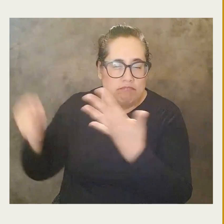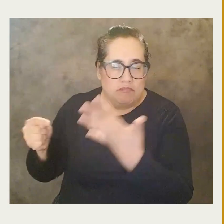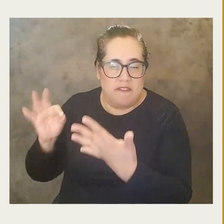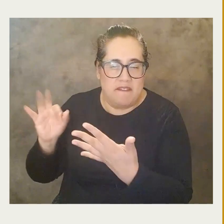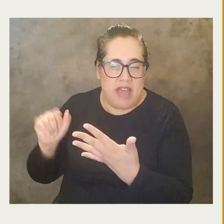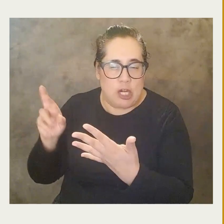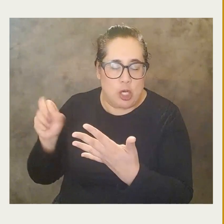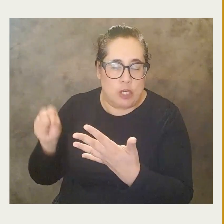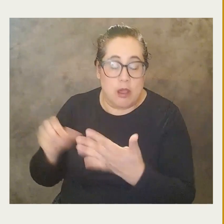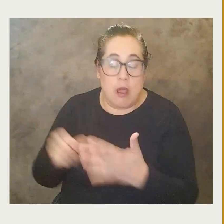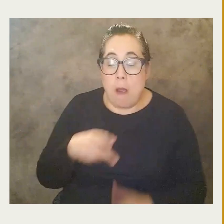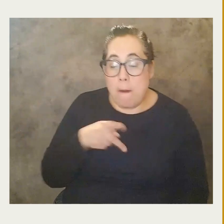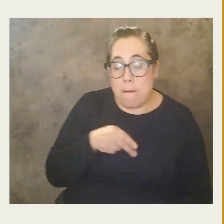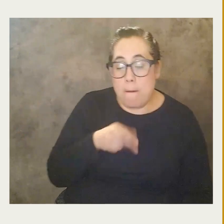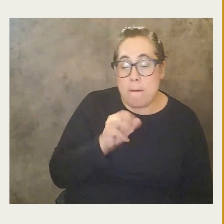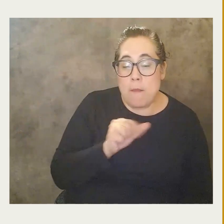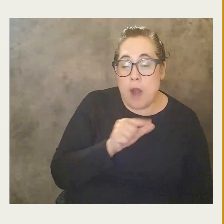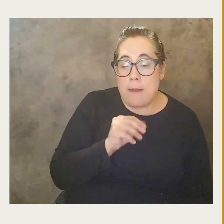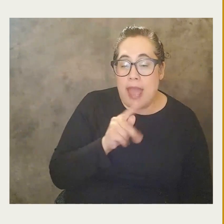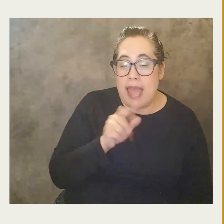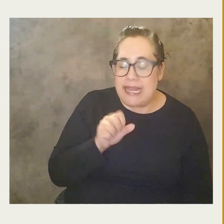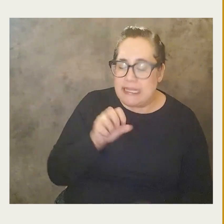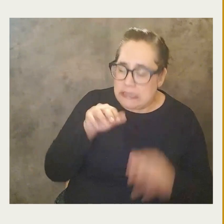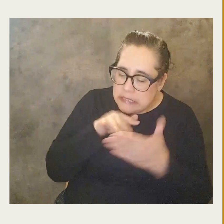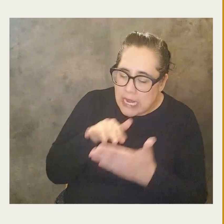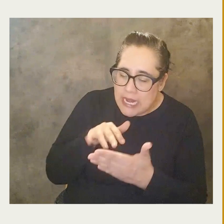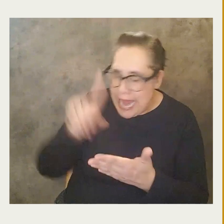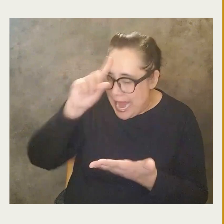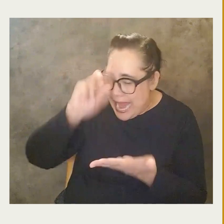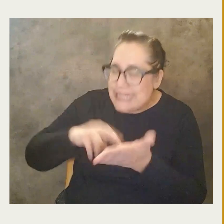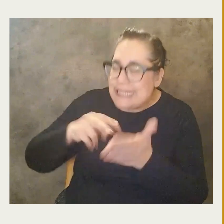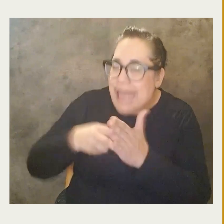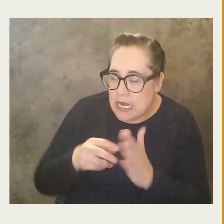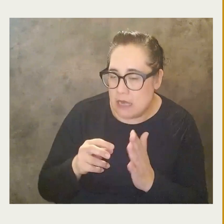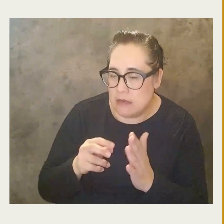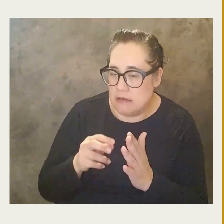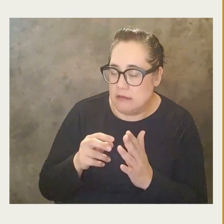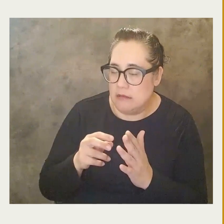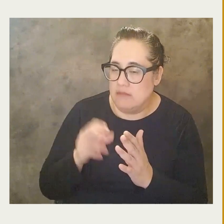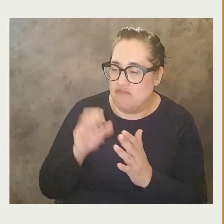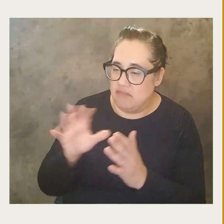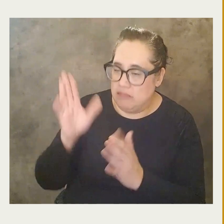Pragmatics studies the intended meaning of the ... speaker and the meaning inferred by the listener.